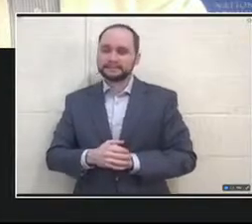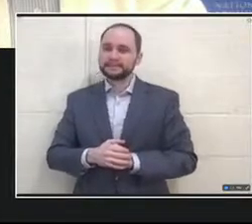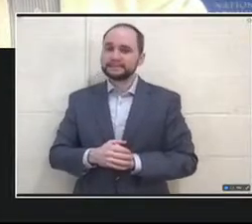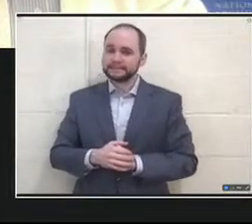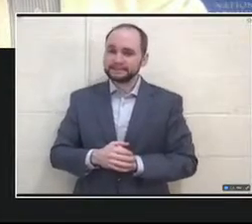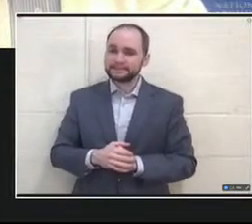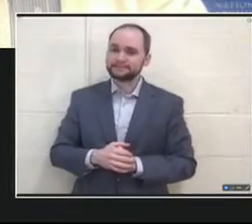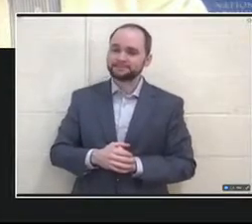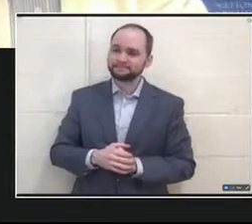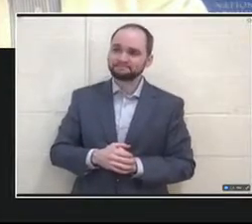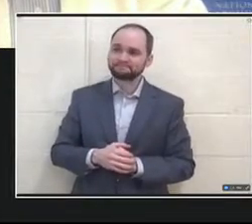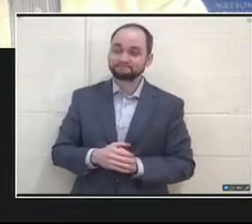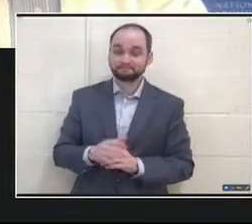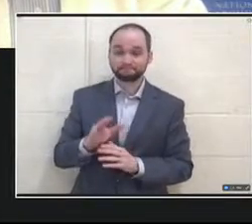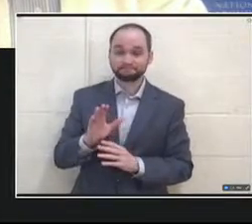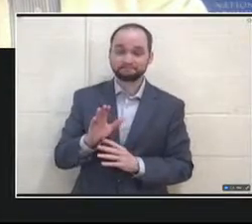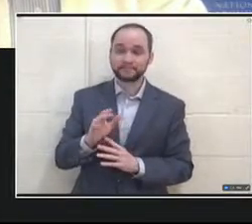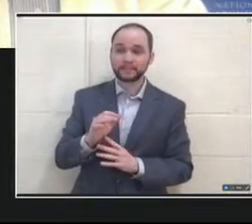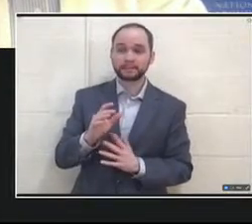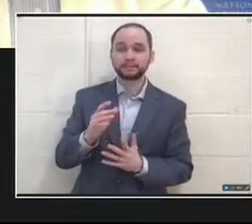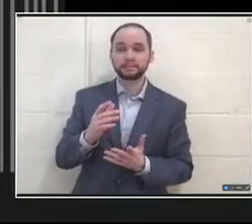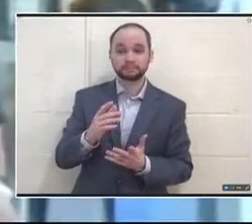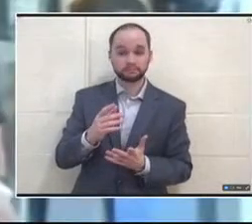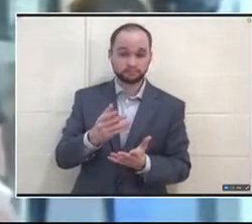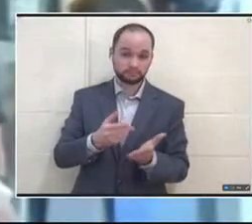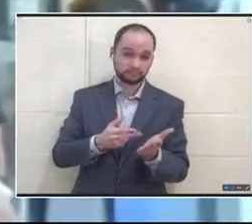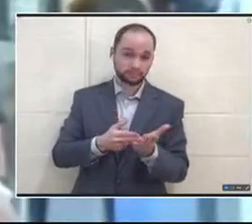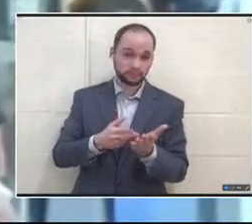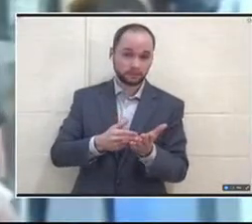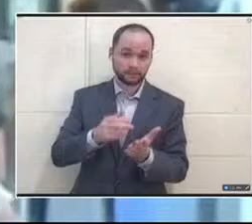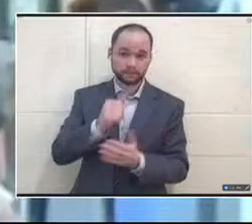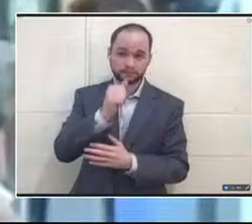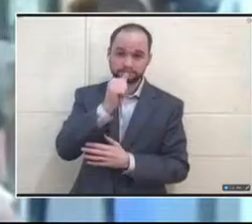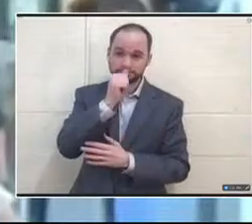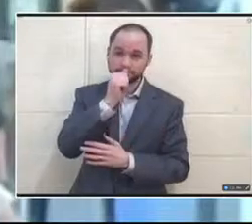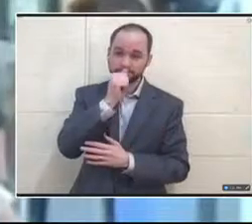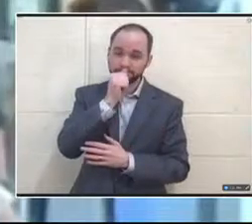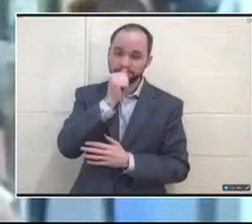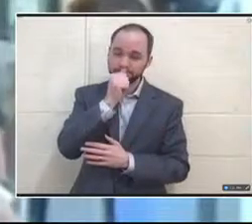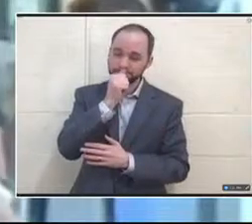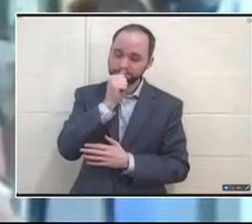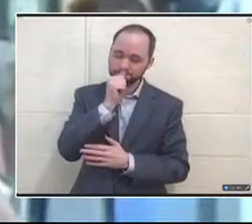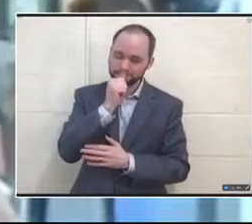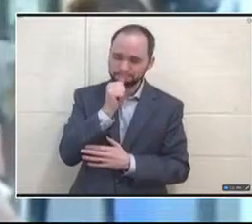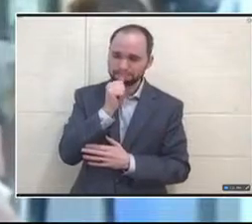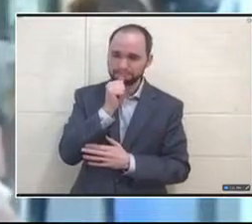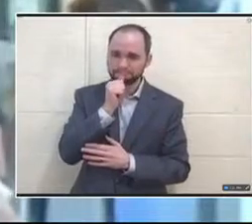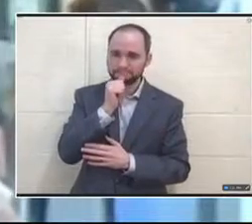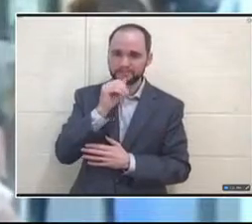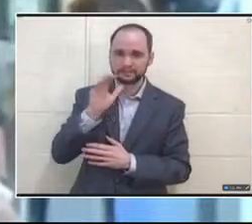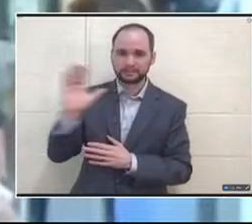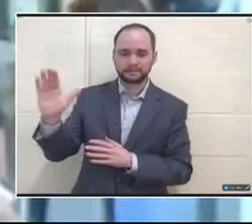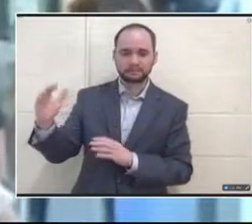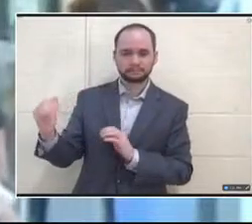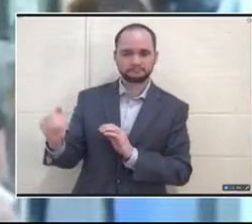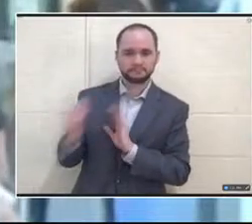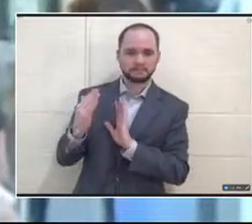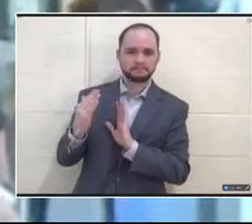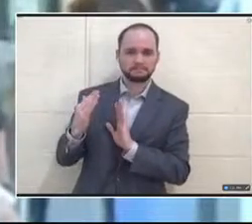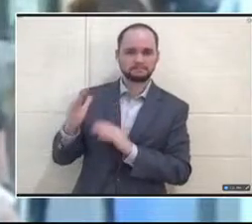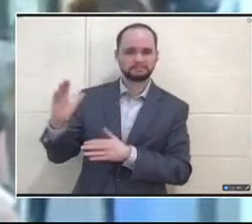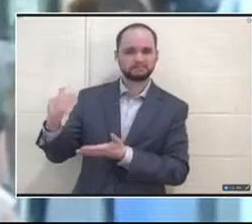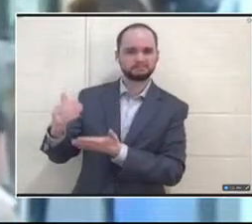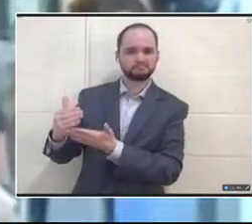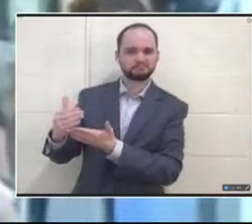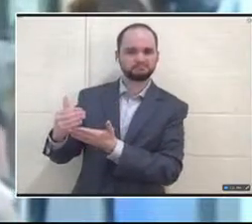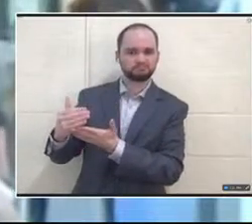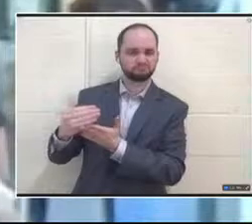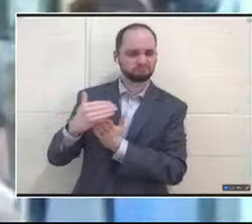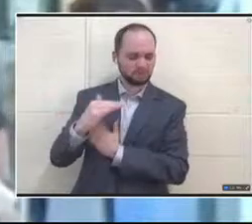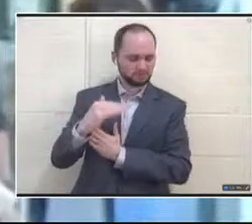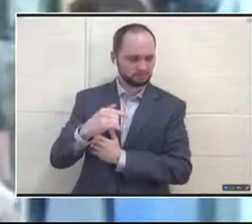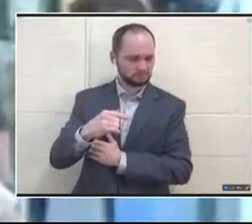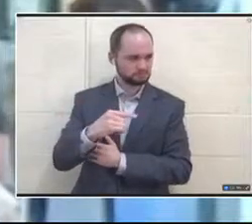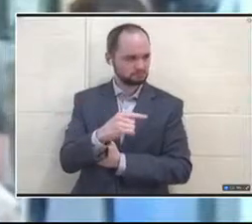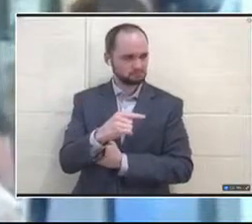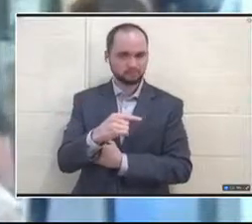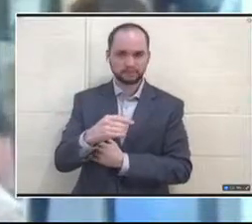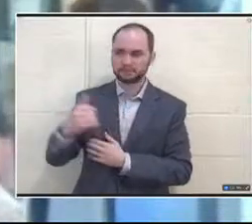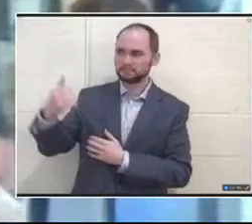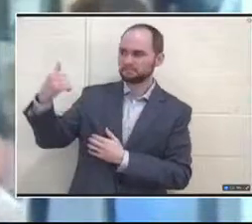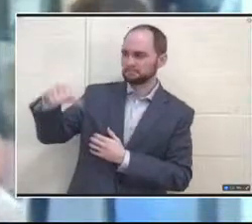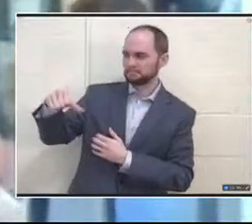endure and to feel particular hurt and sorrow through the rejection because of race, I always